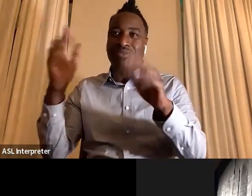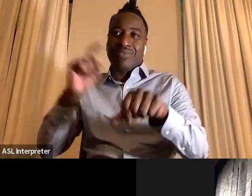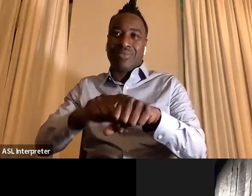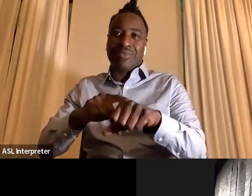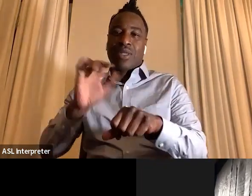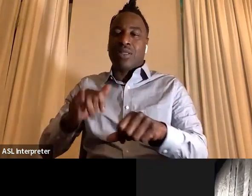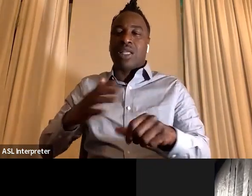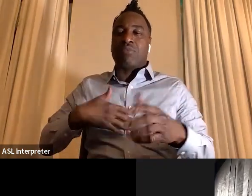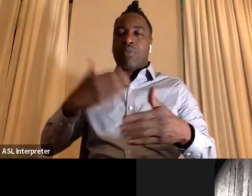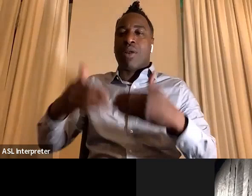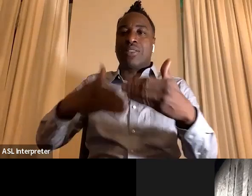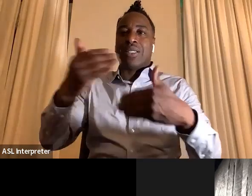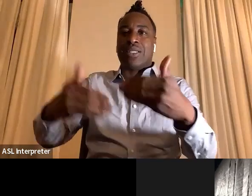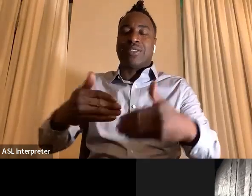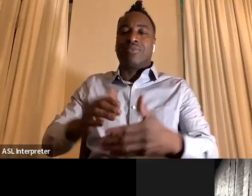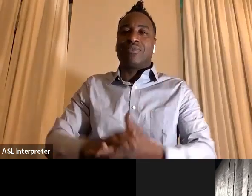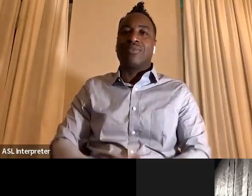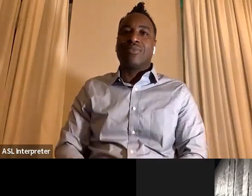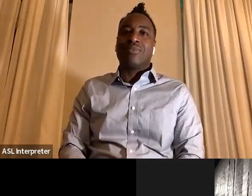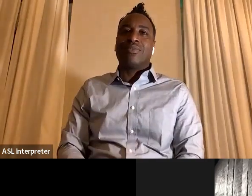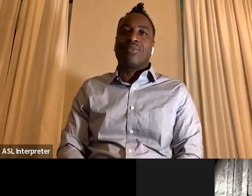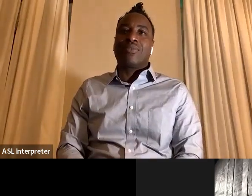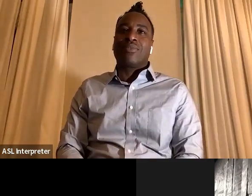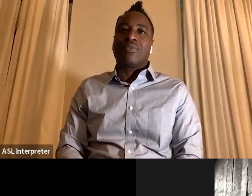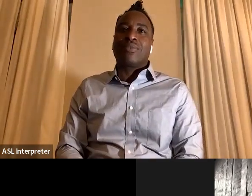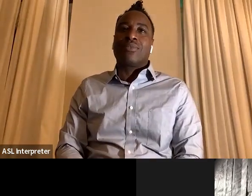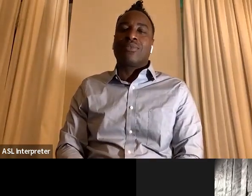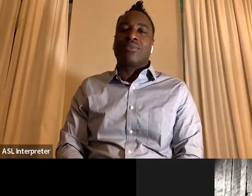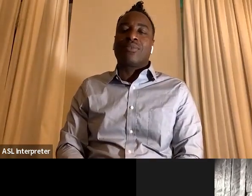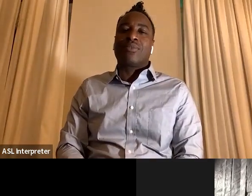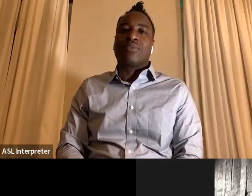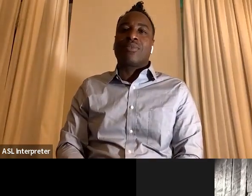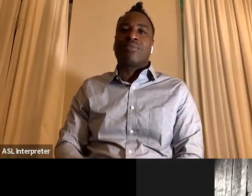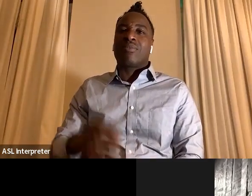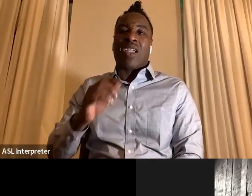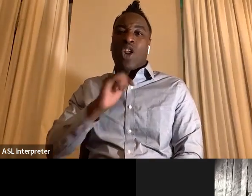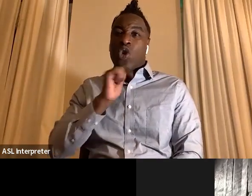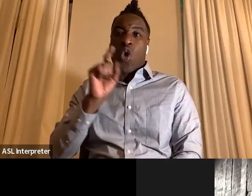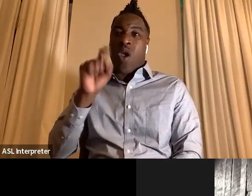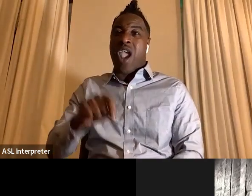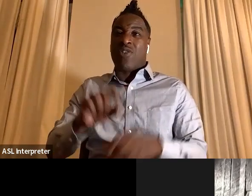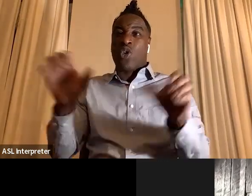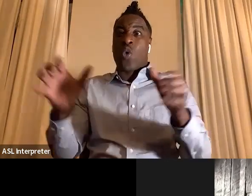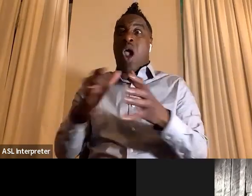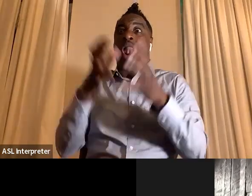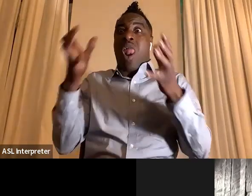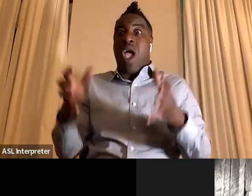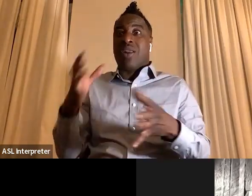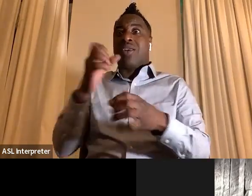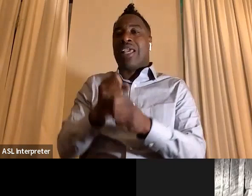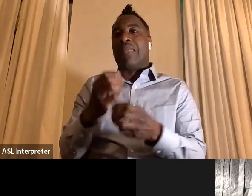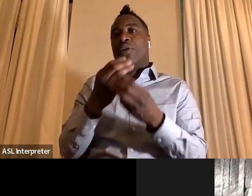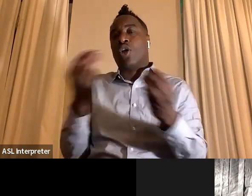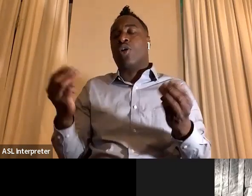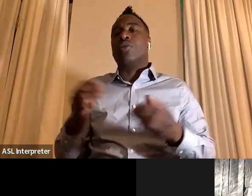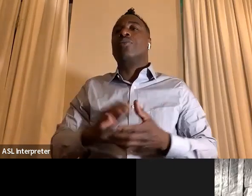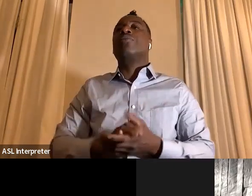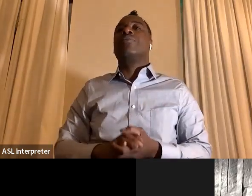It's not, I don't really go out of my way to get the materials up. I put them all together in,